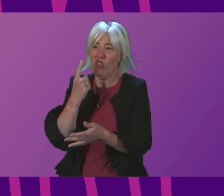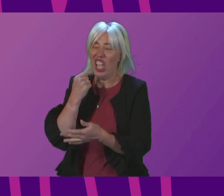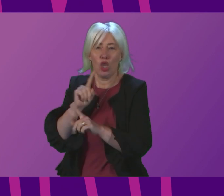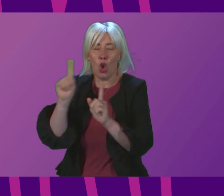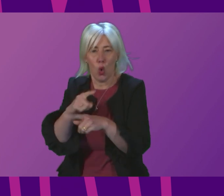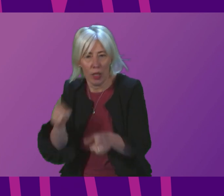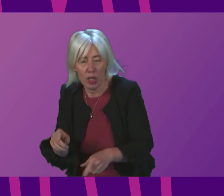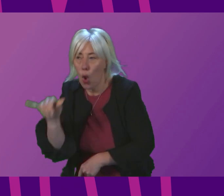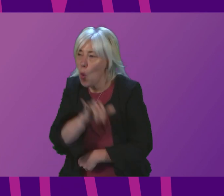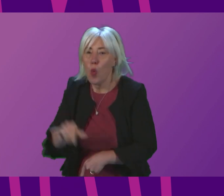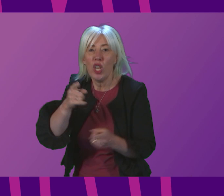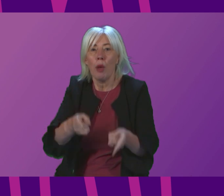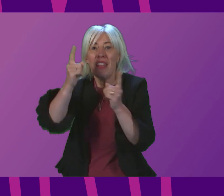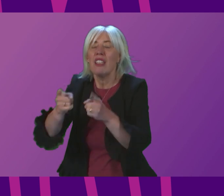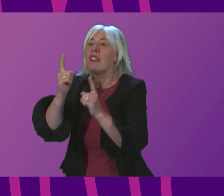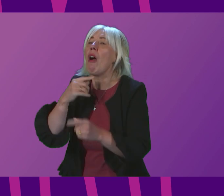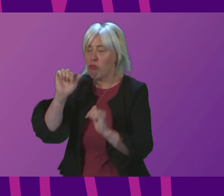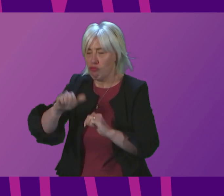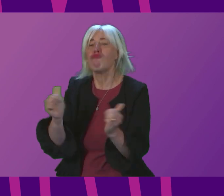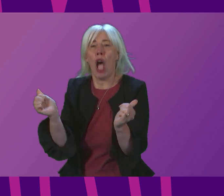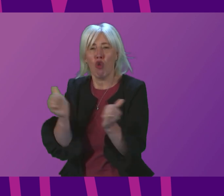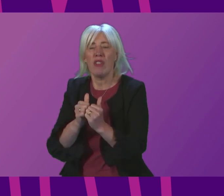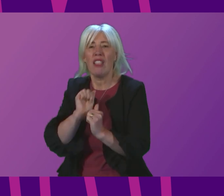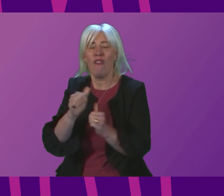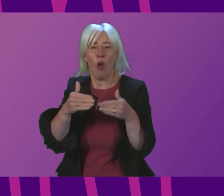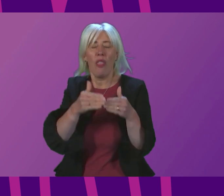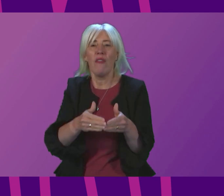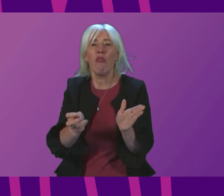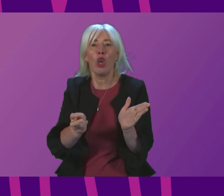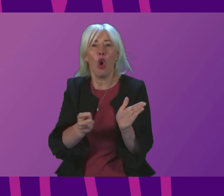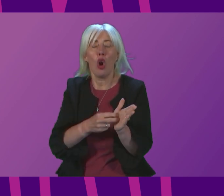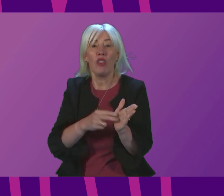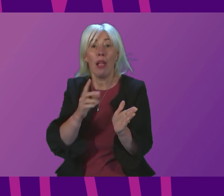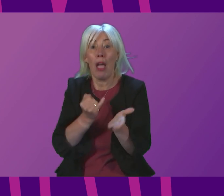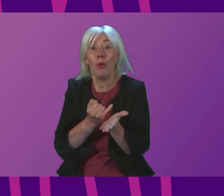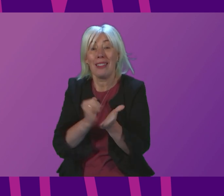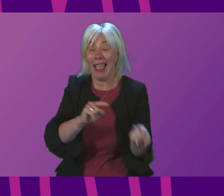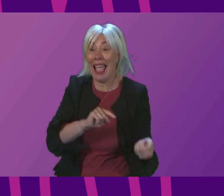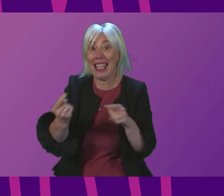Which minister gave the green light for the contract—against expert advice?